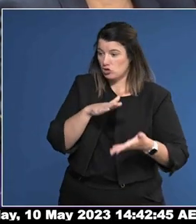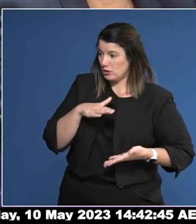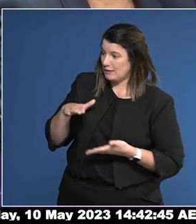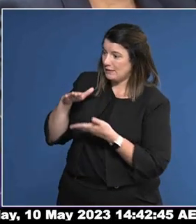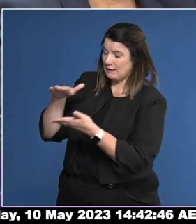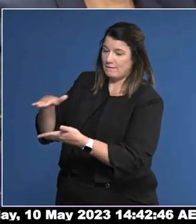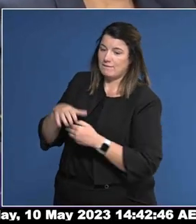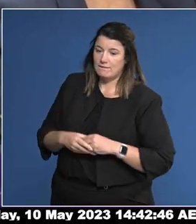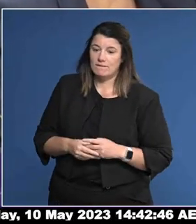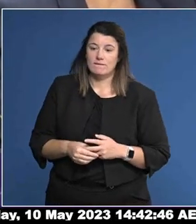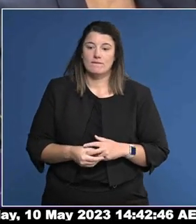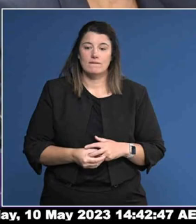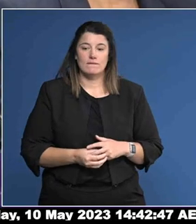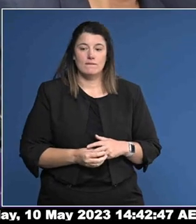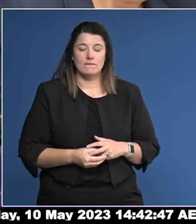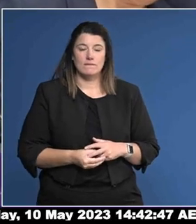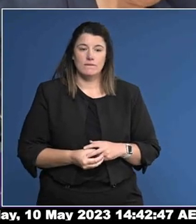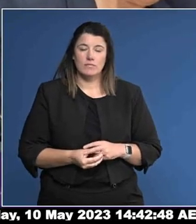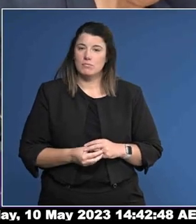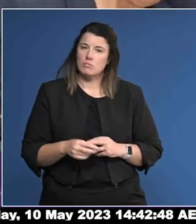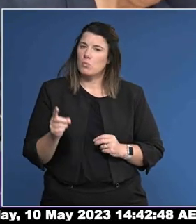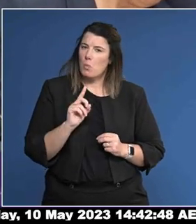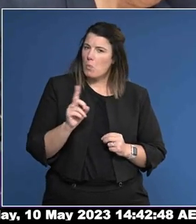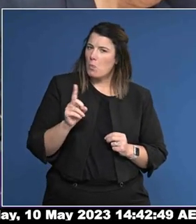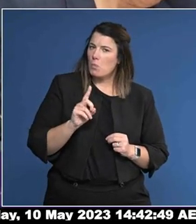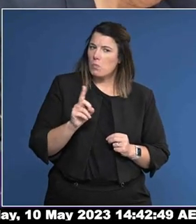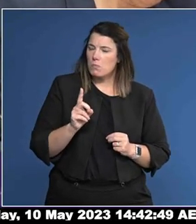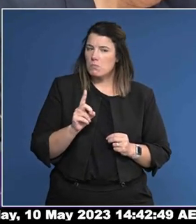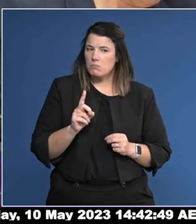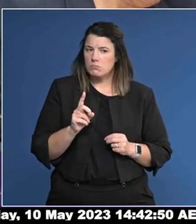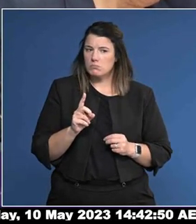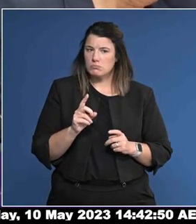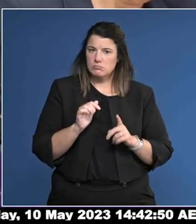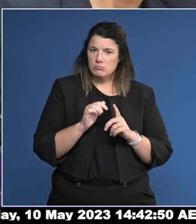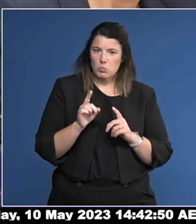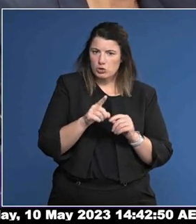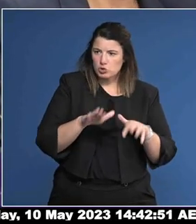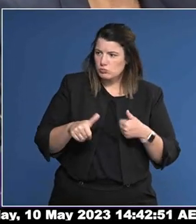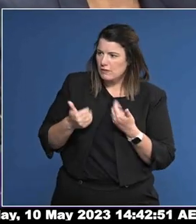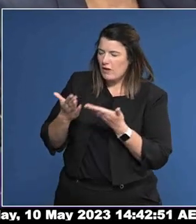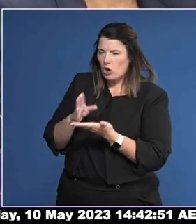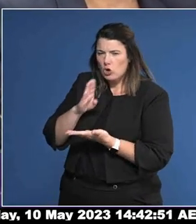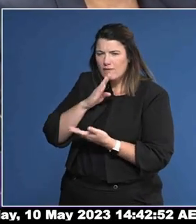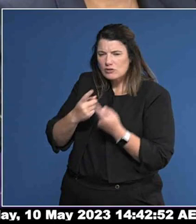So, what were the circumstances in which you provided confidential information to the